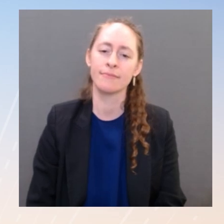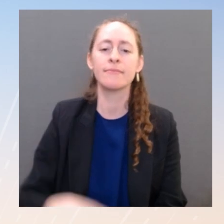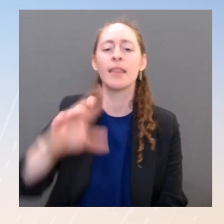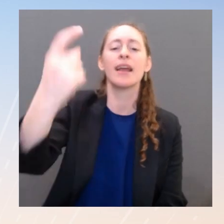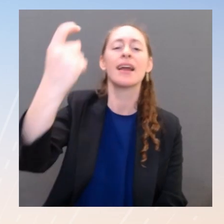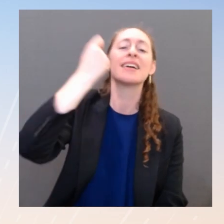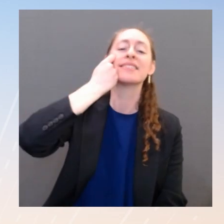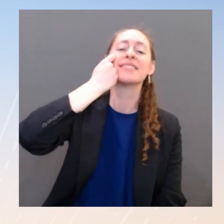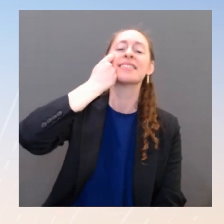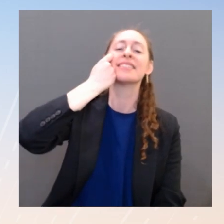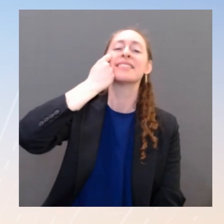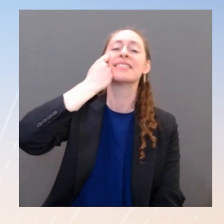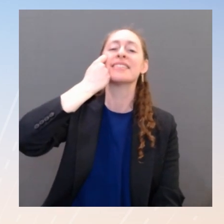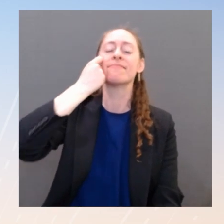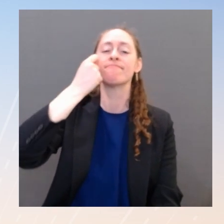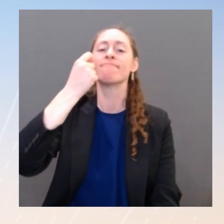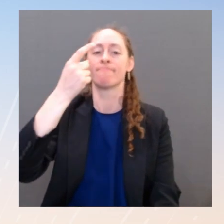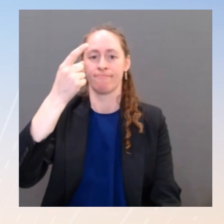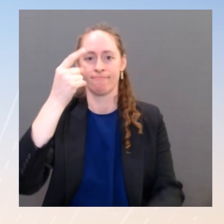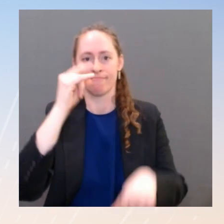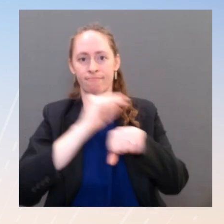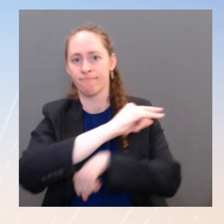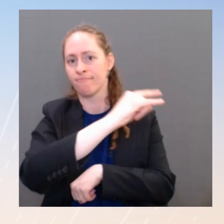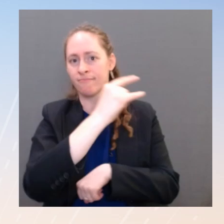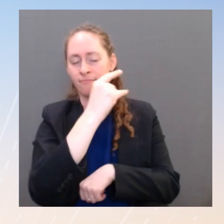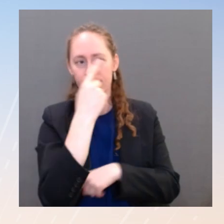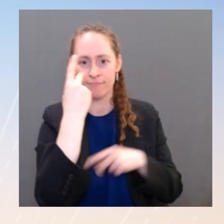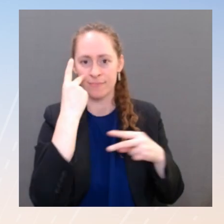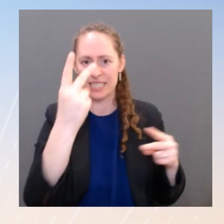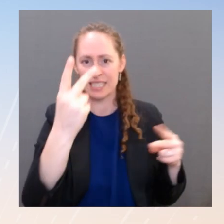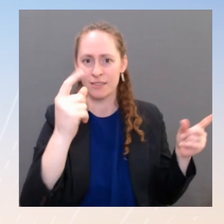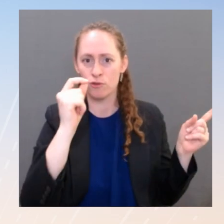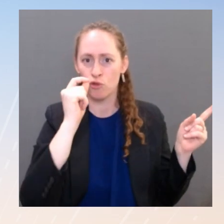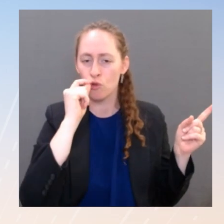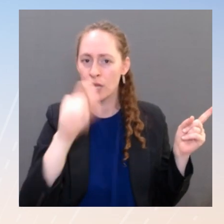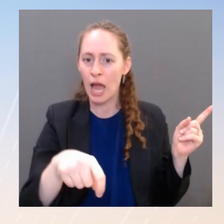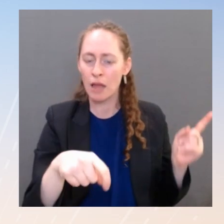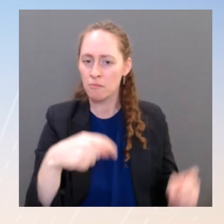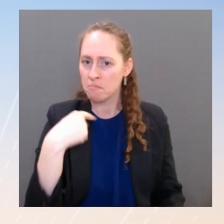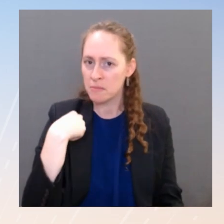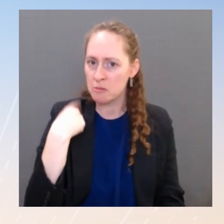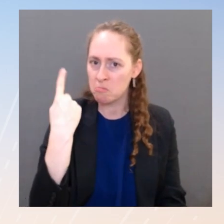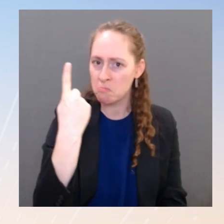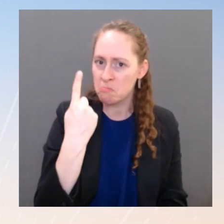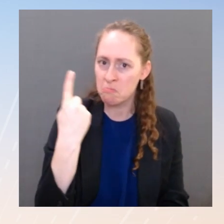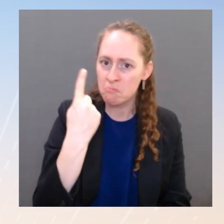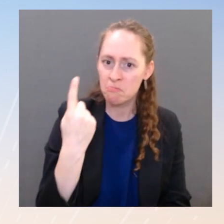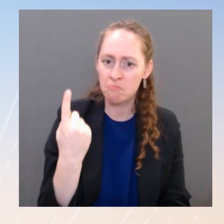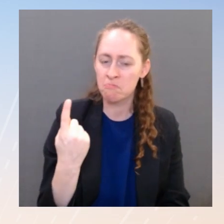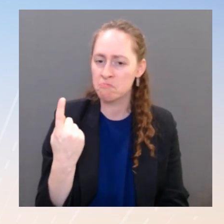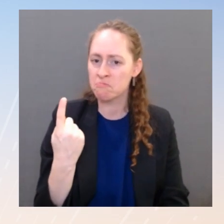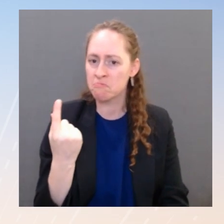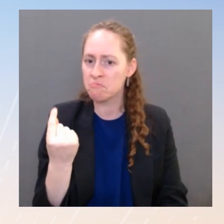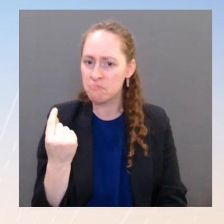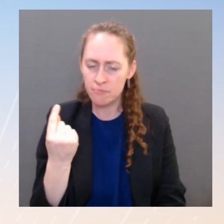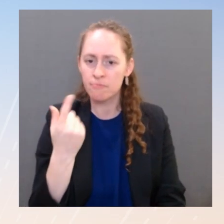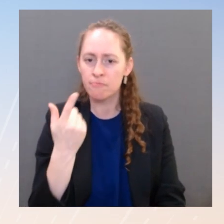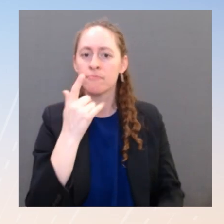and also said they made recommendations to President Biden afterward. So can you talk about what those needs are that Ukraine has and what recommendations the lawmakers